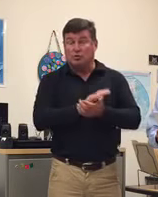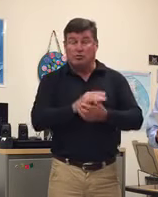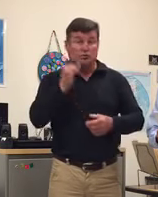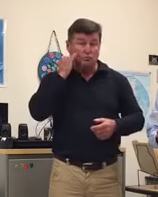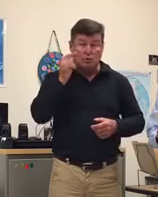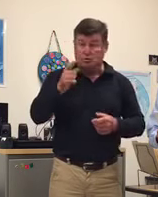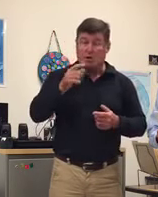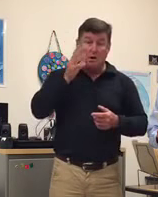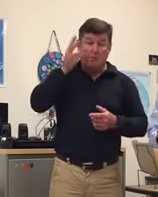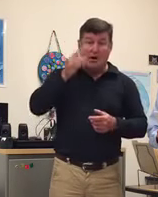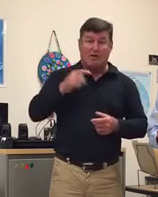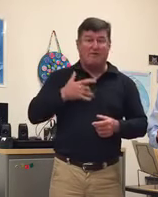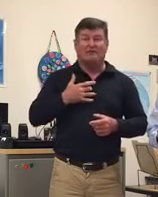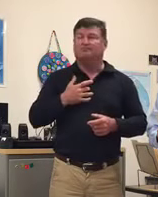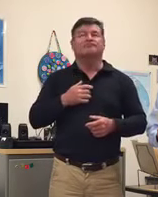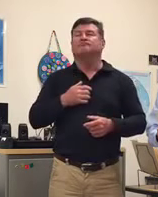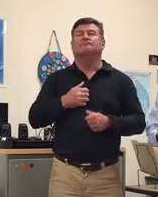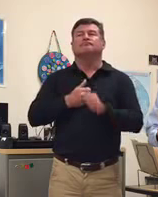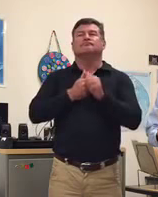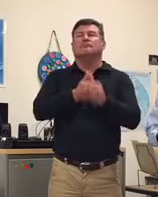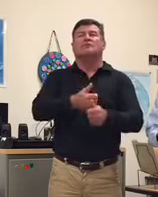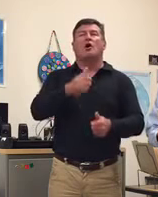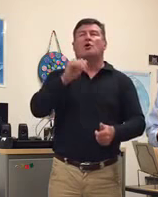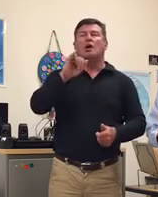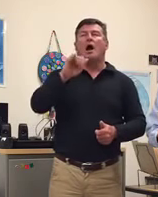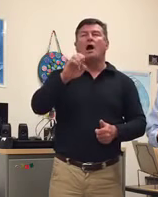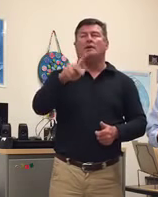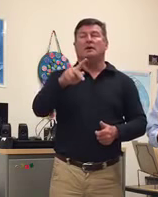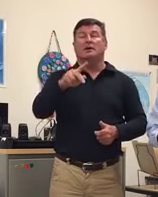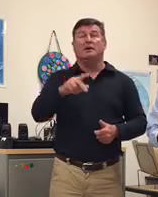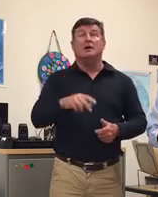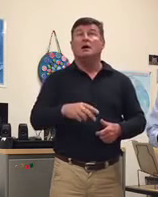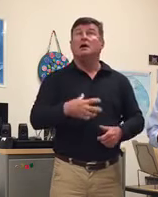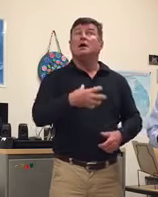So if you believe, for instance, that your teacher has not been following your student's IEP,